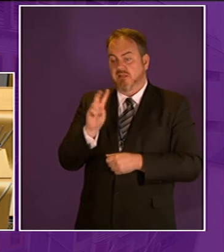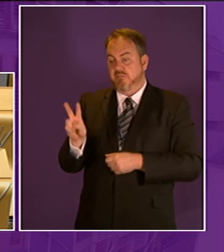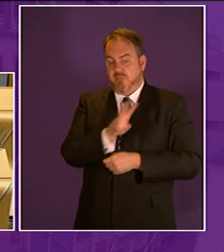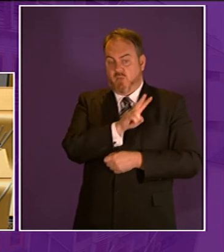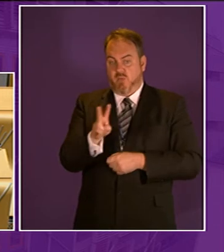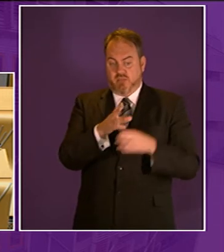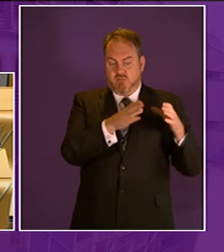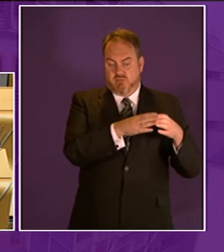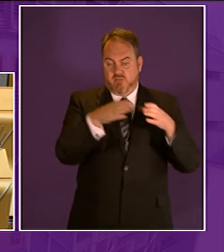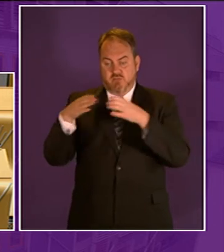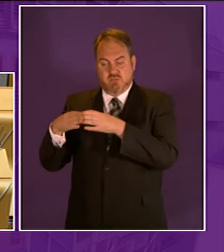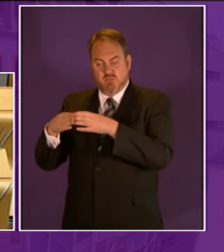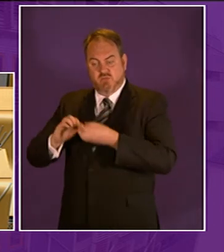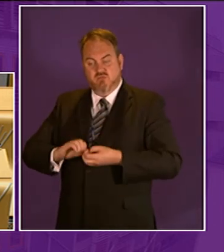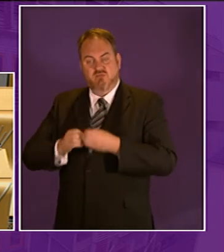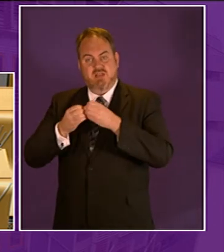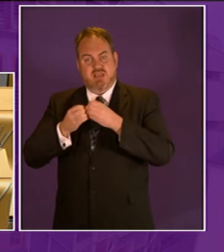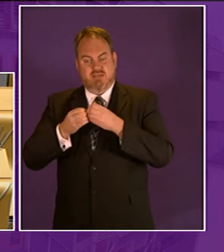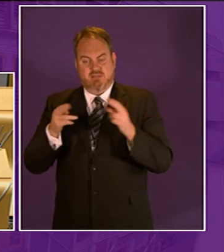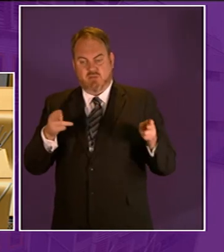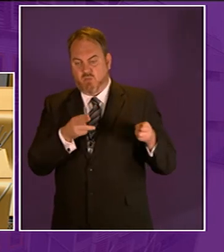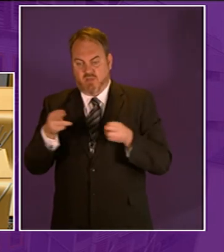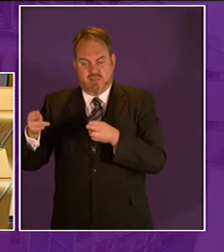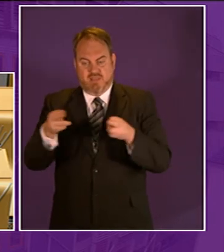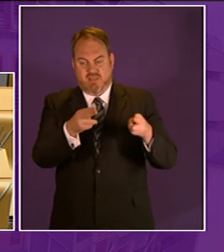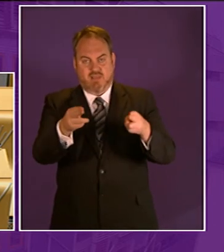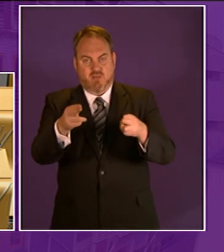“To jointly develop a roadmap towards a harmonised workforce for the future”,